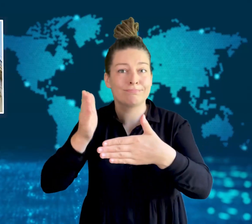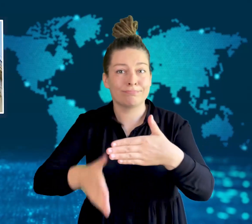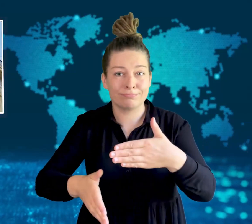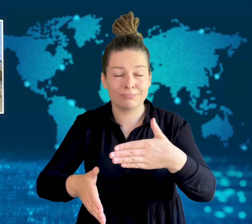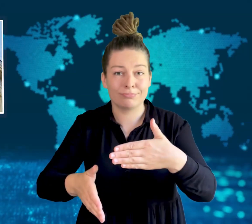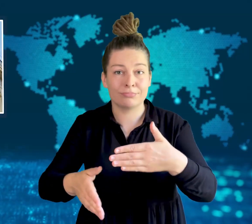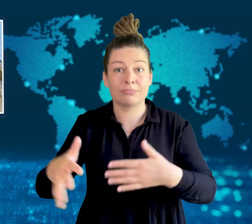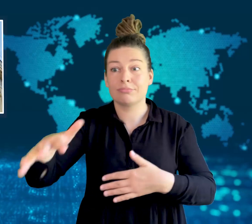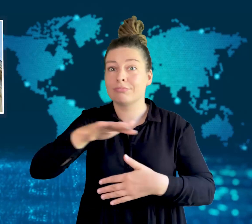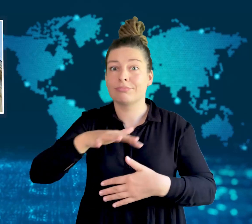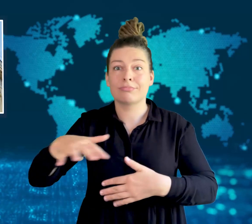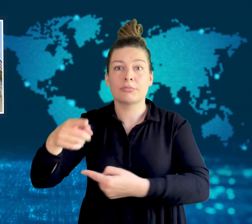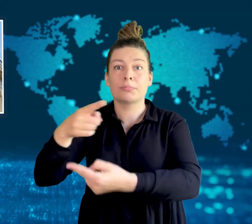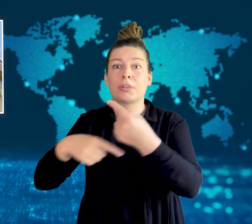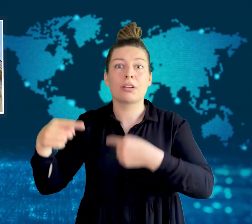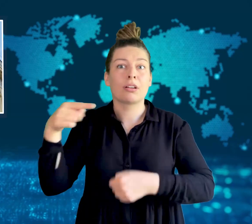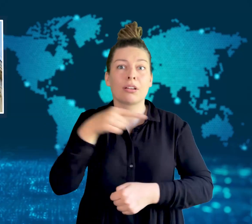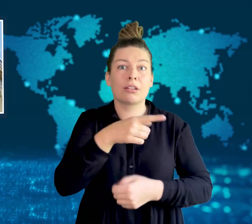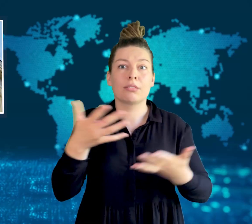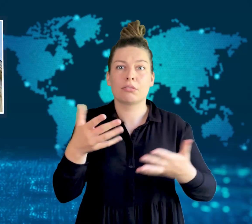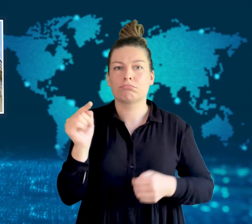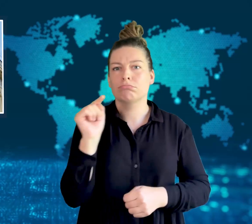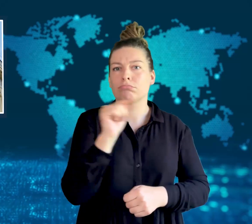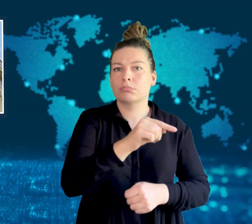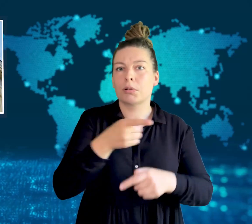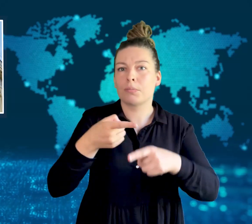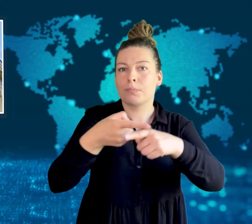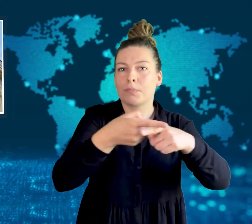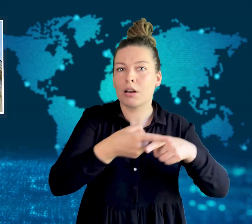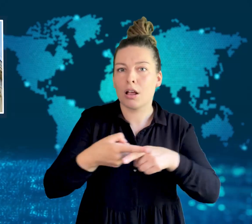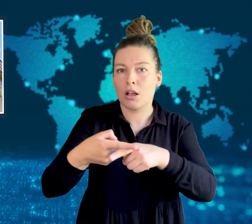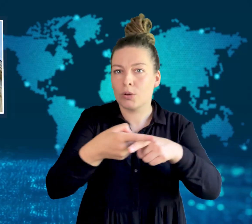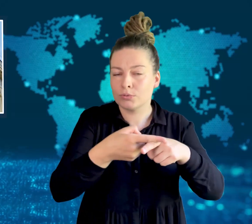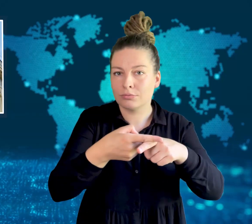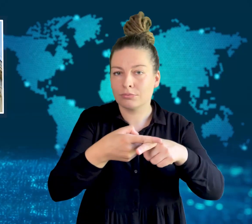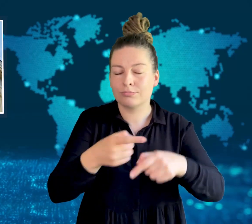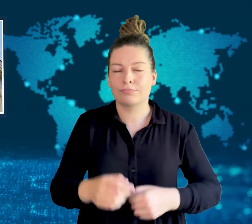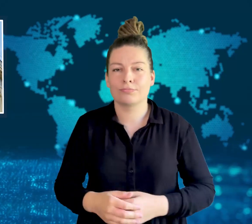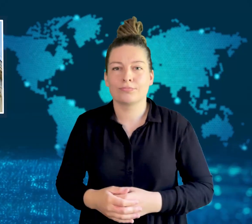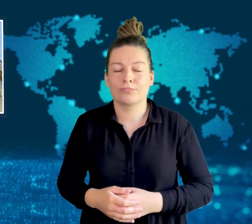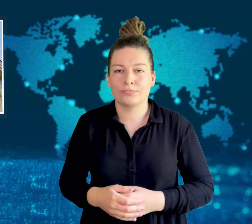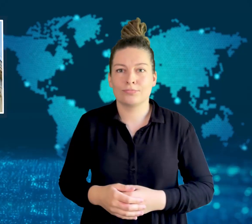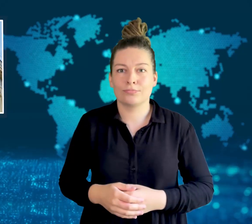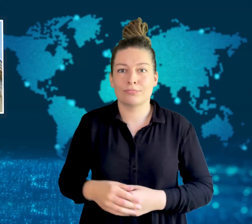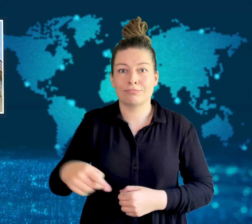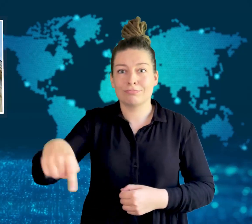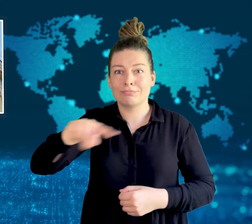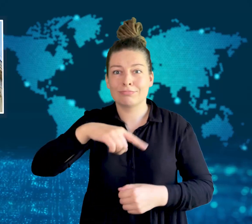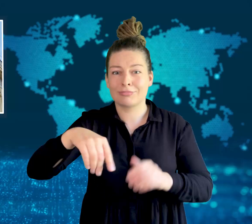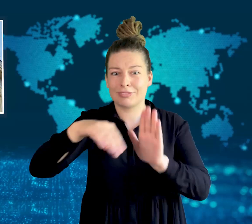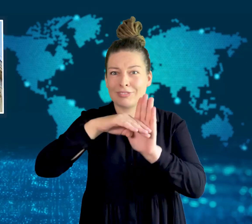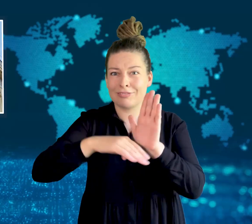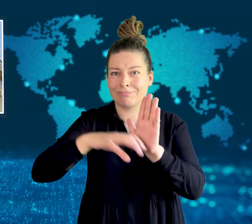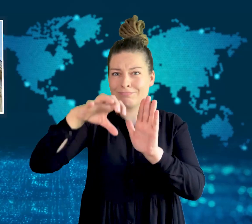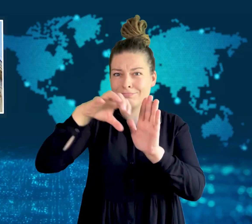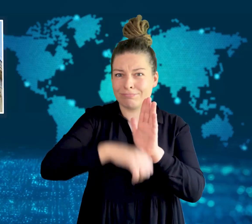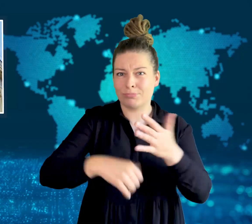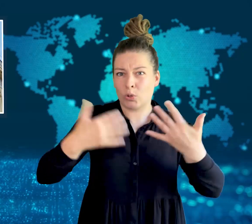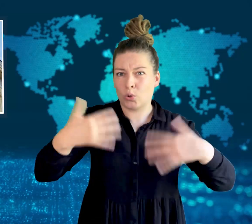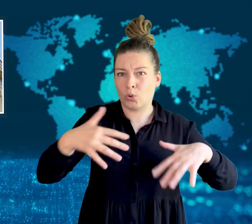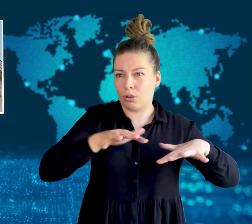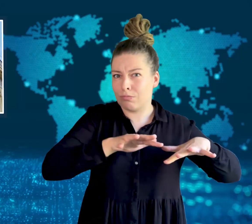The deal included Wagner ending the mutiny and leaving Russia for Belarus.